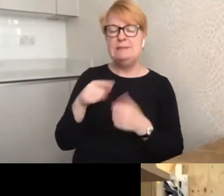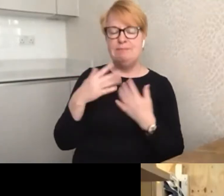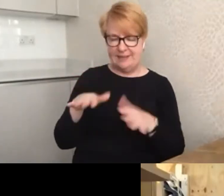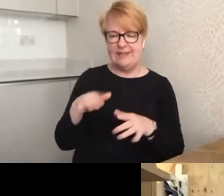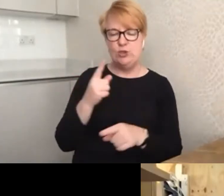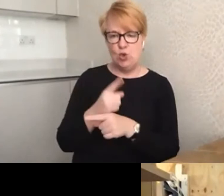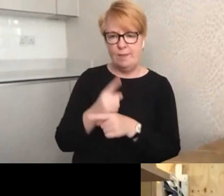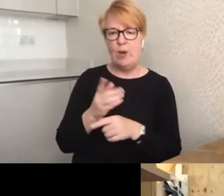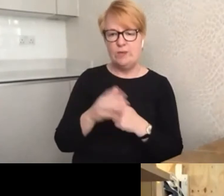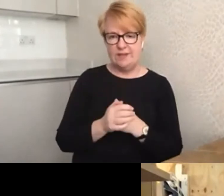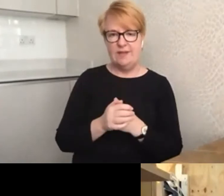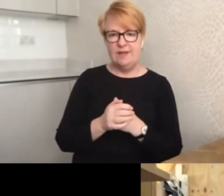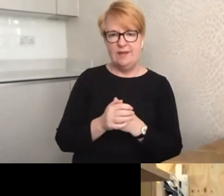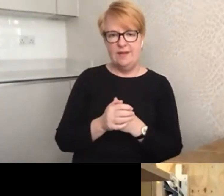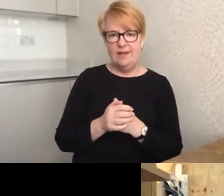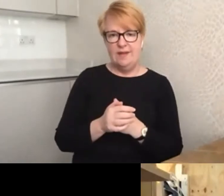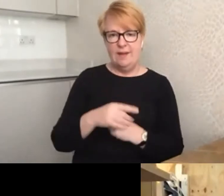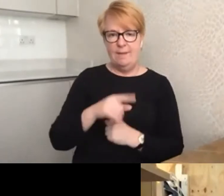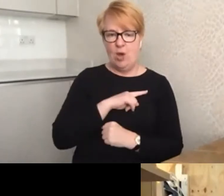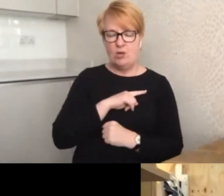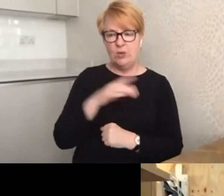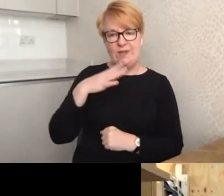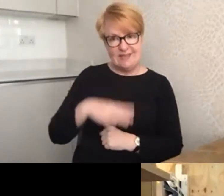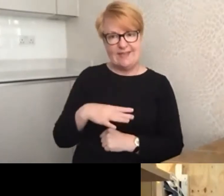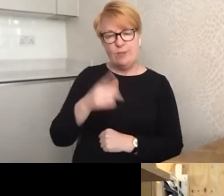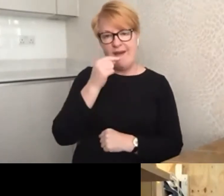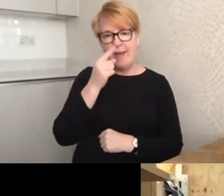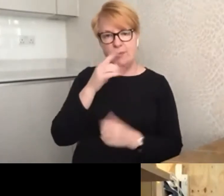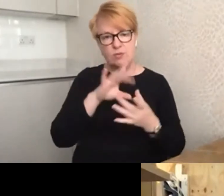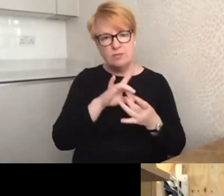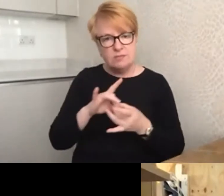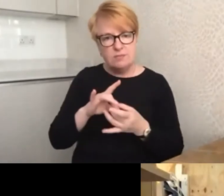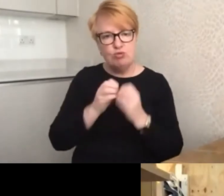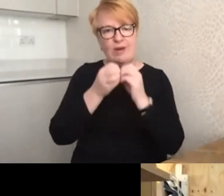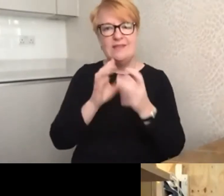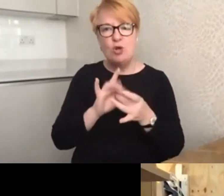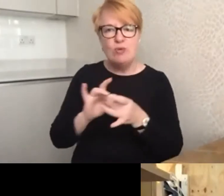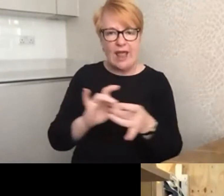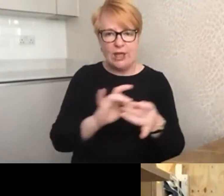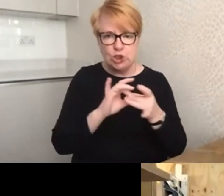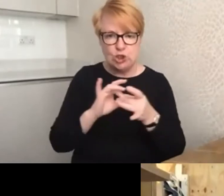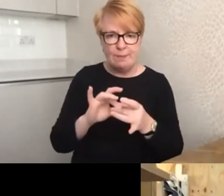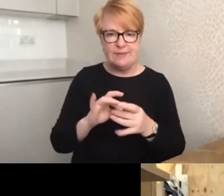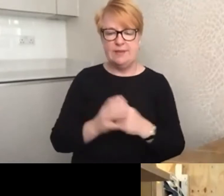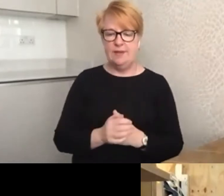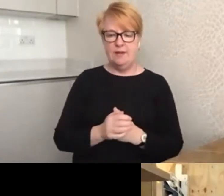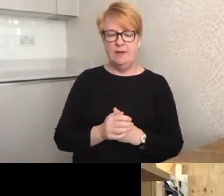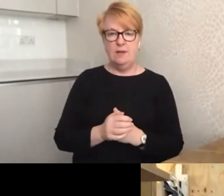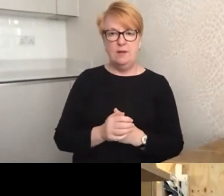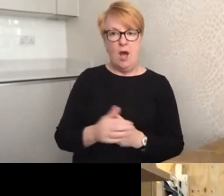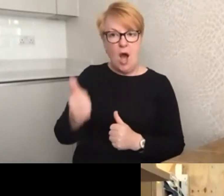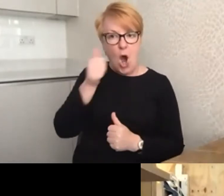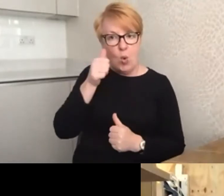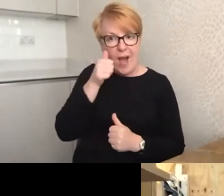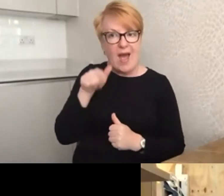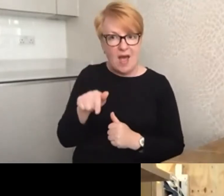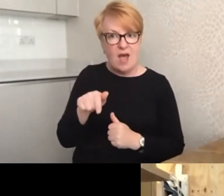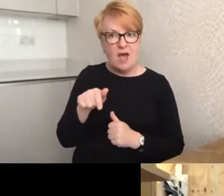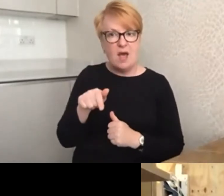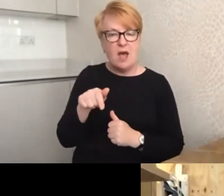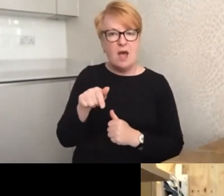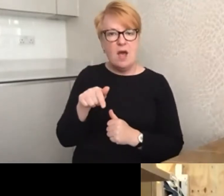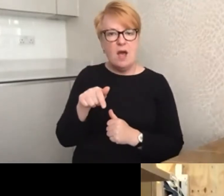about being able to form relationships, and, and being aware of the practice of being social.